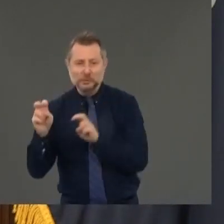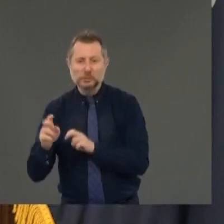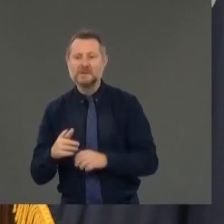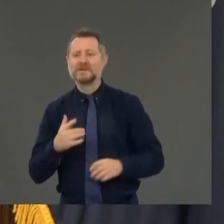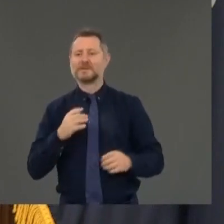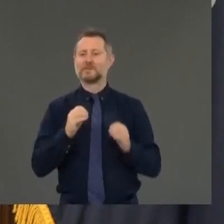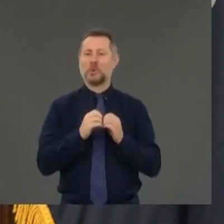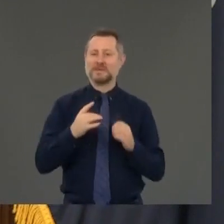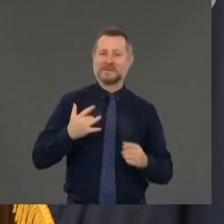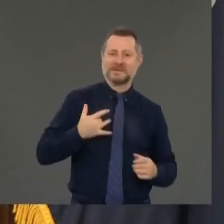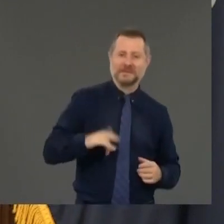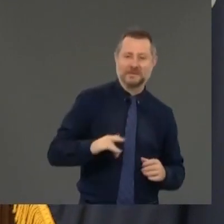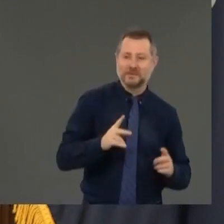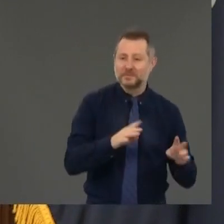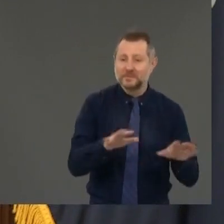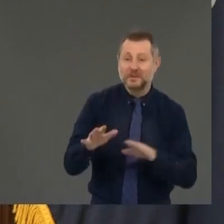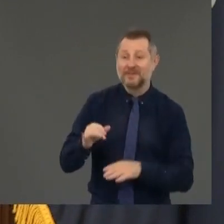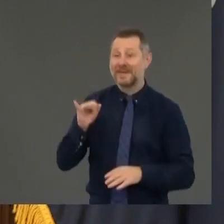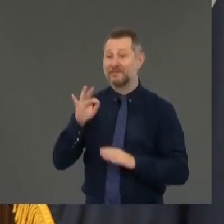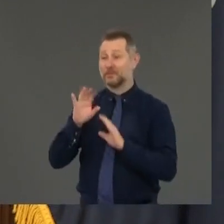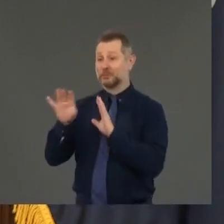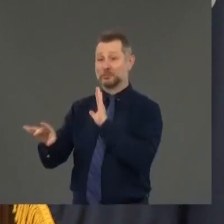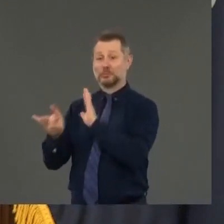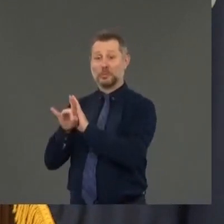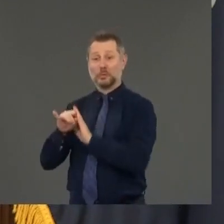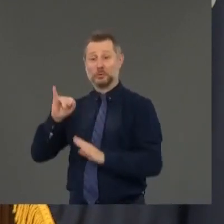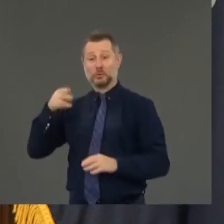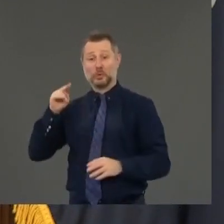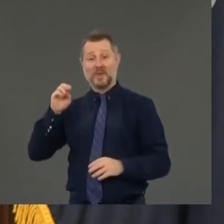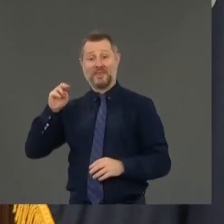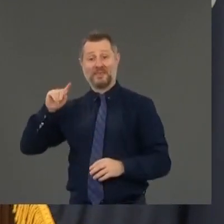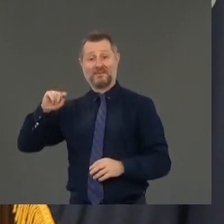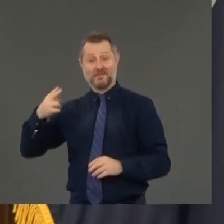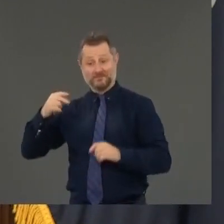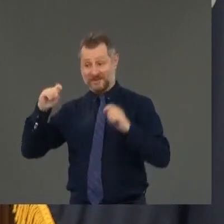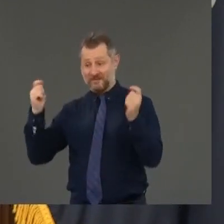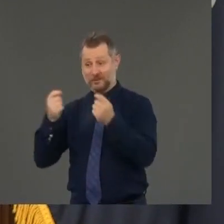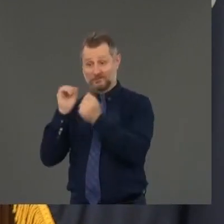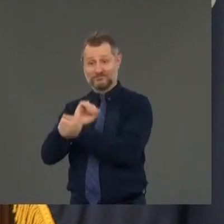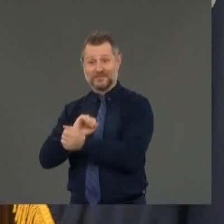IN EXPANDED RACIAL UNDERSTANDING